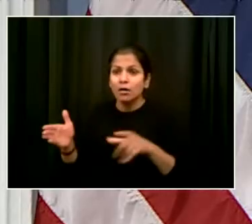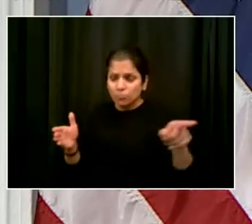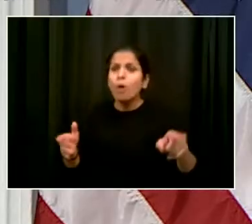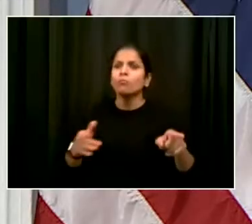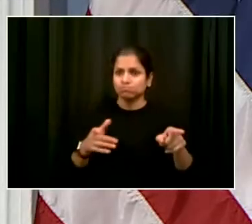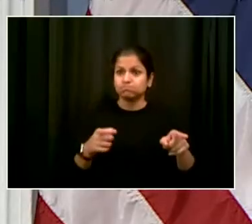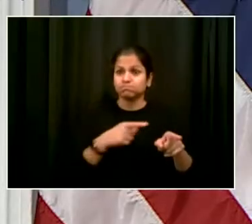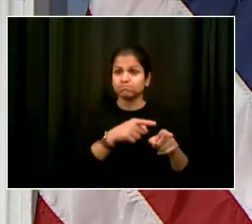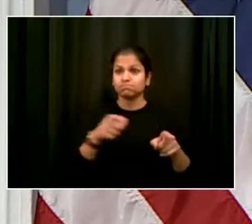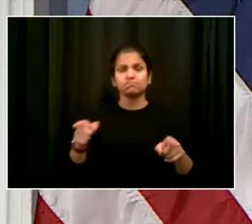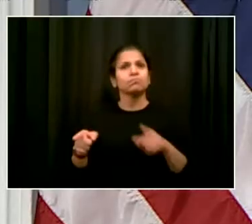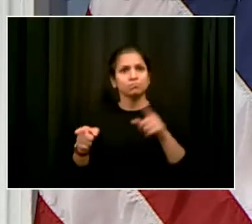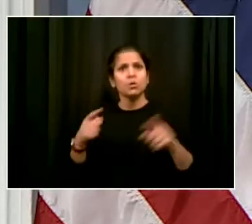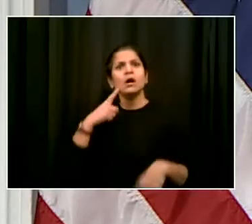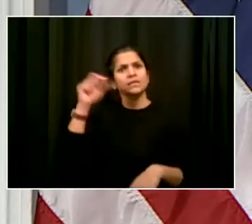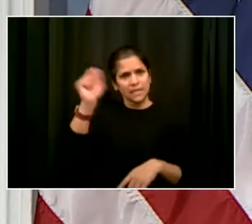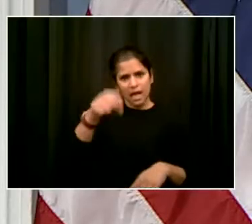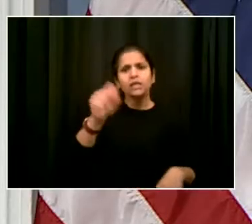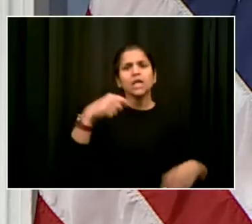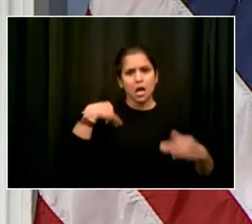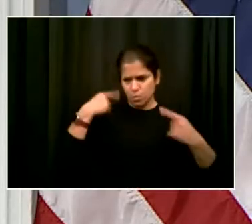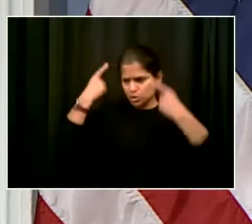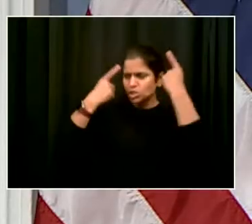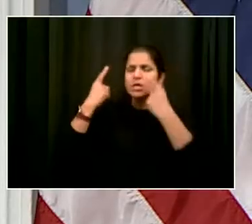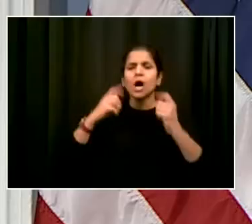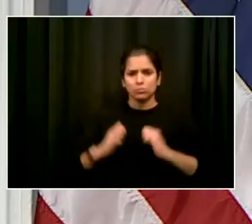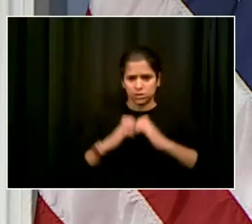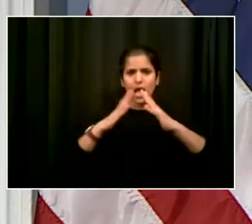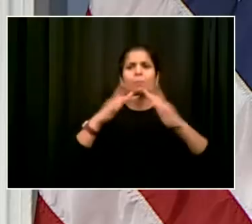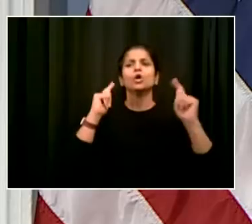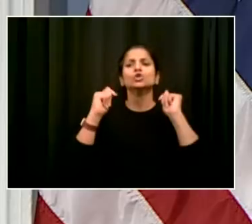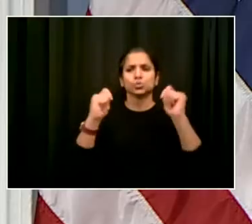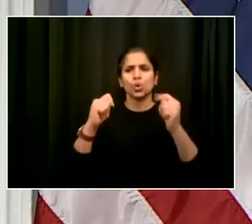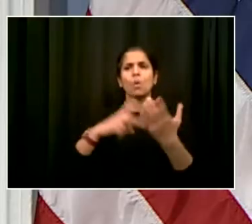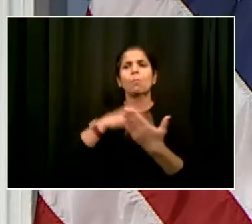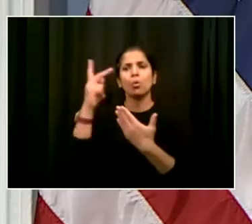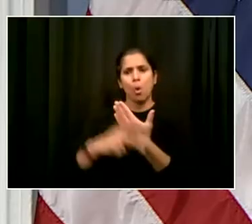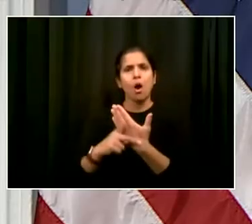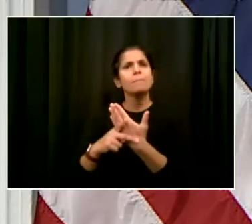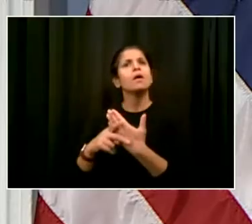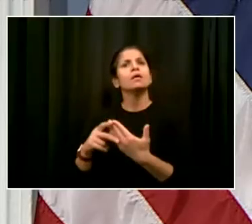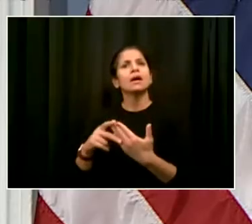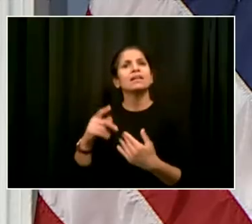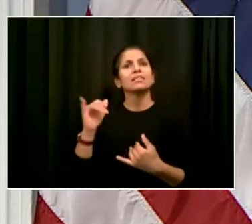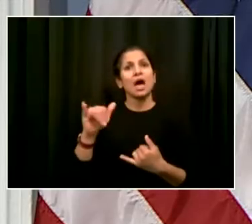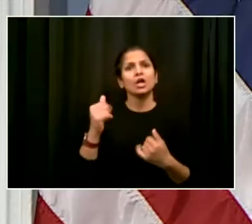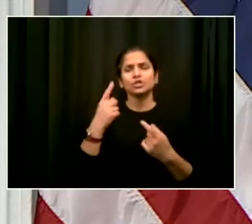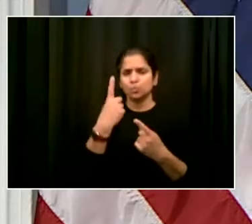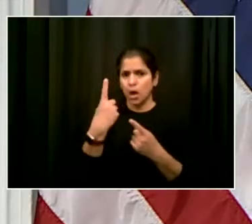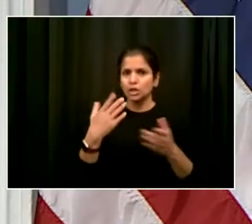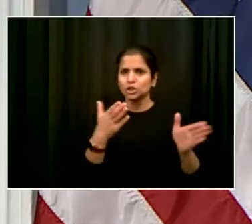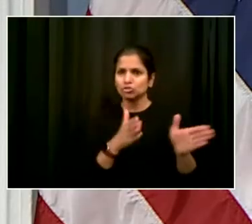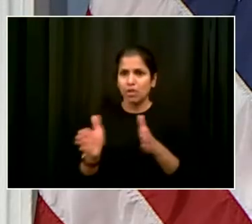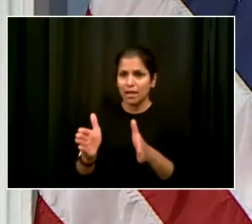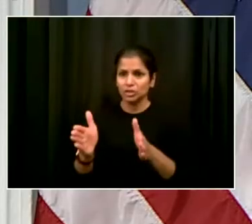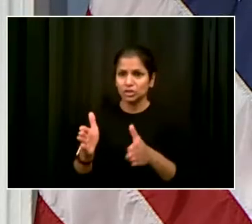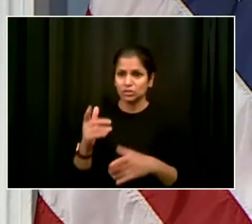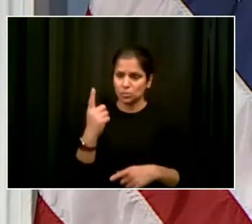COVID ACACIHEVEVMEENEN TG SO TUTORING G IS CONSIDERED ONE